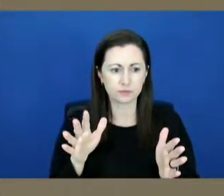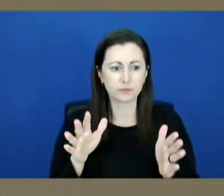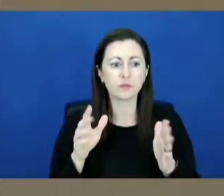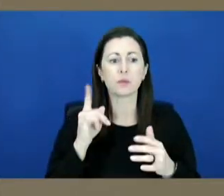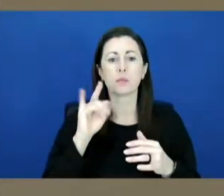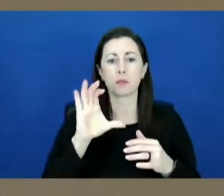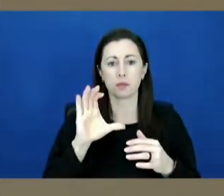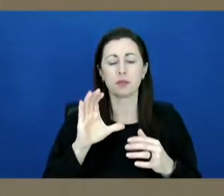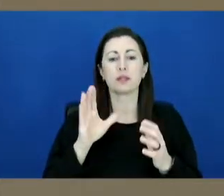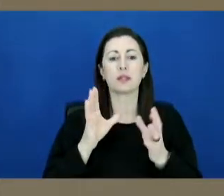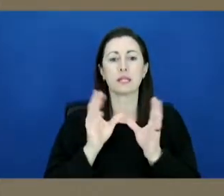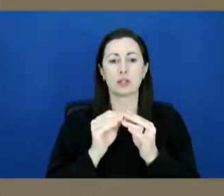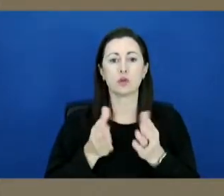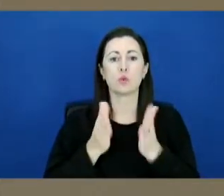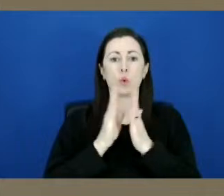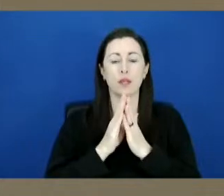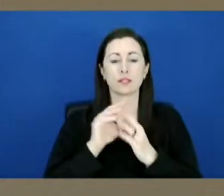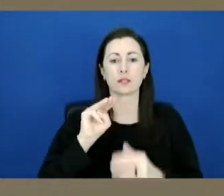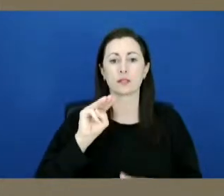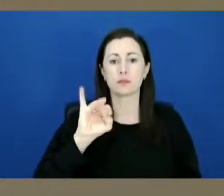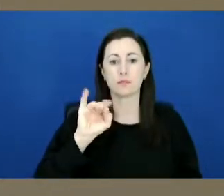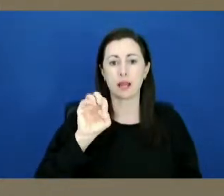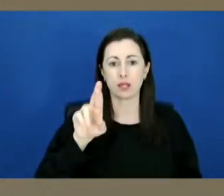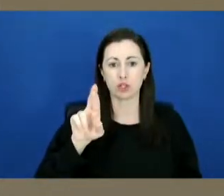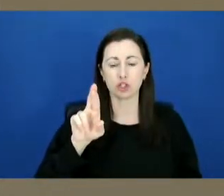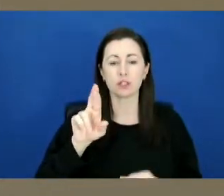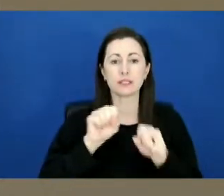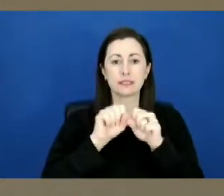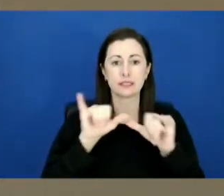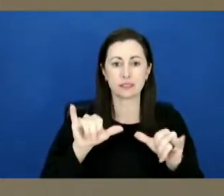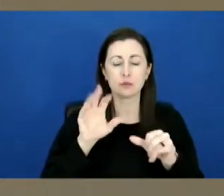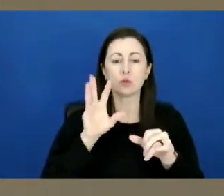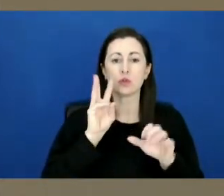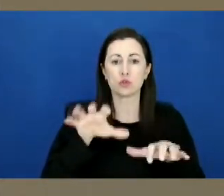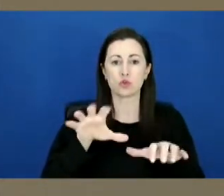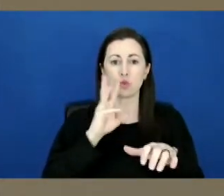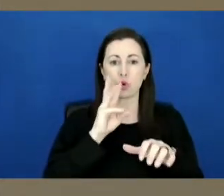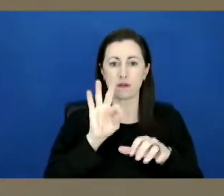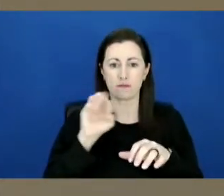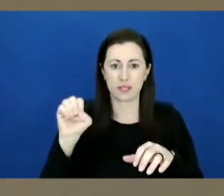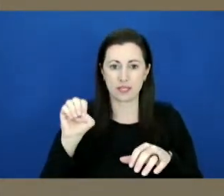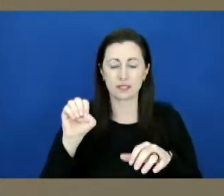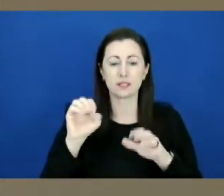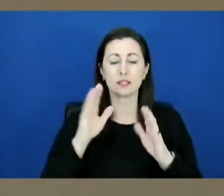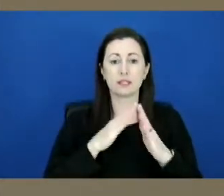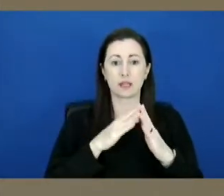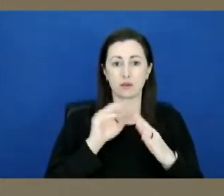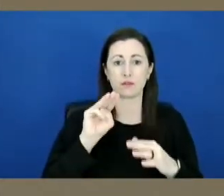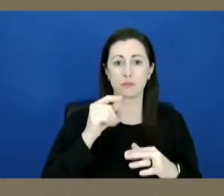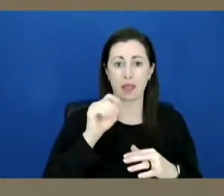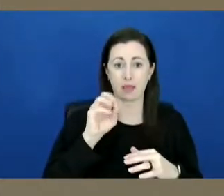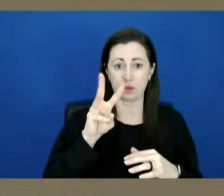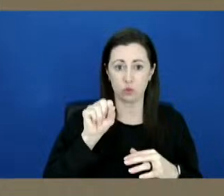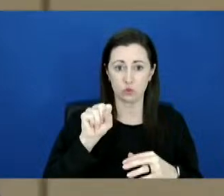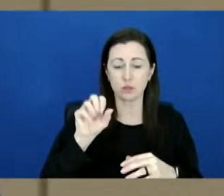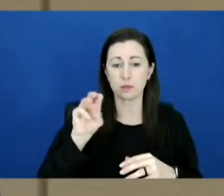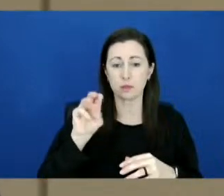ONE WE JUST DID. NO. THAT'S RIGHT. PUBLIC HEARING REQUEST MINOR